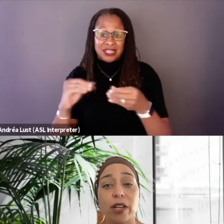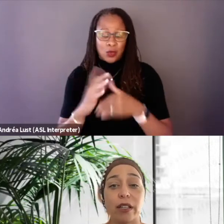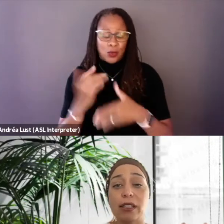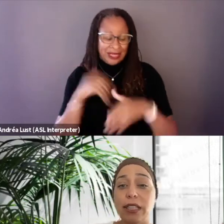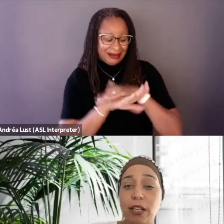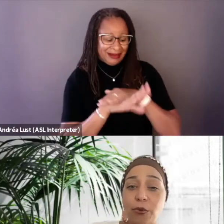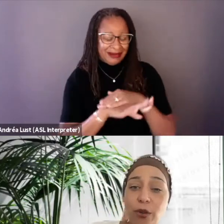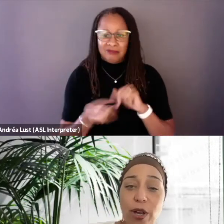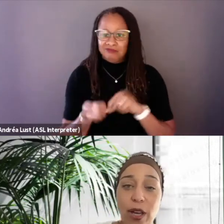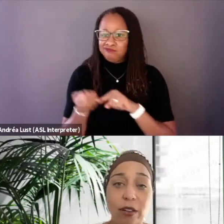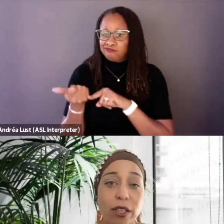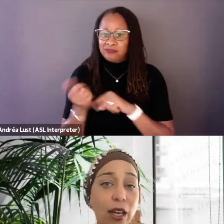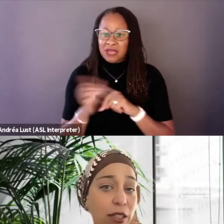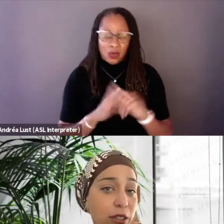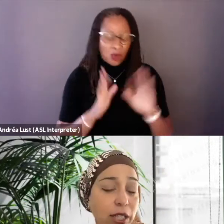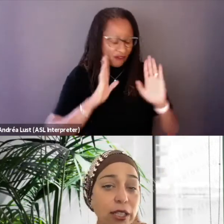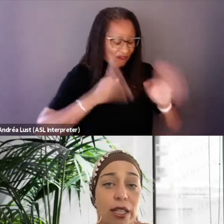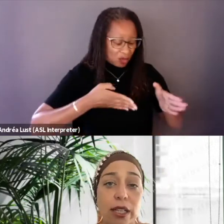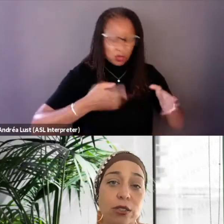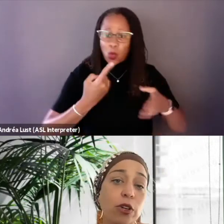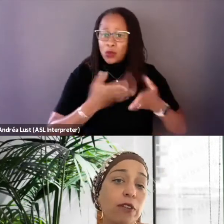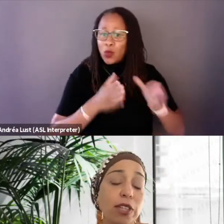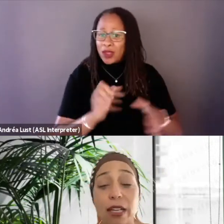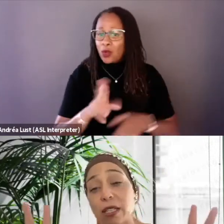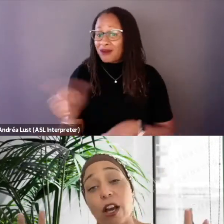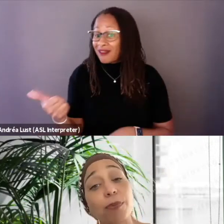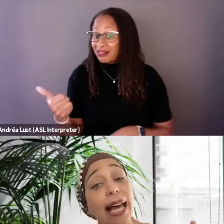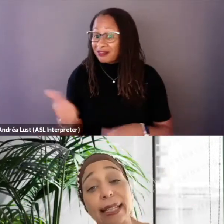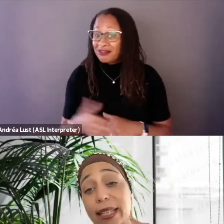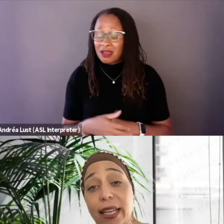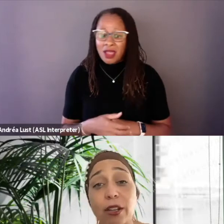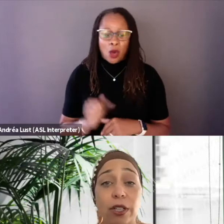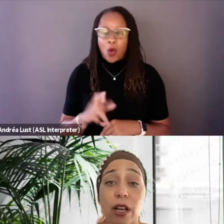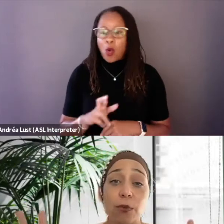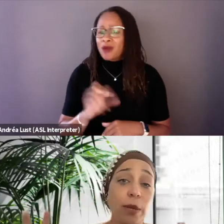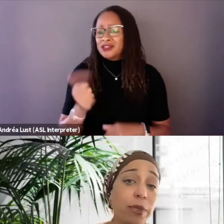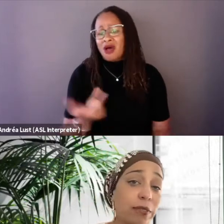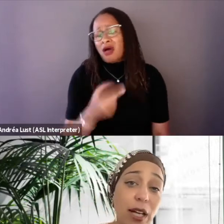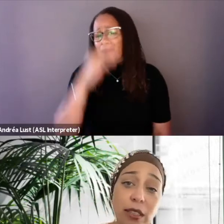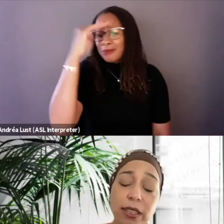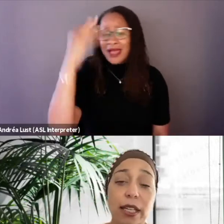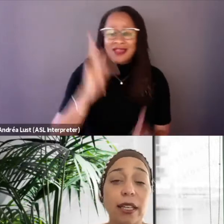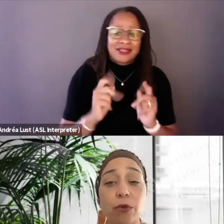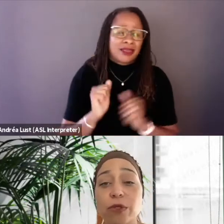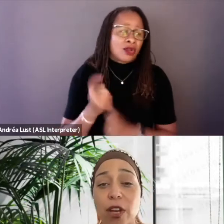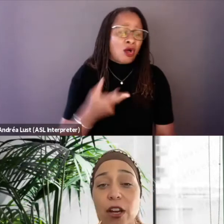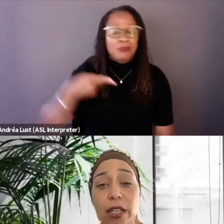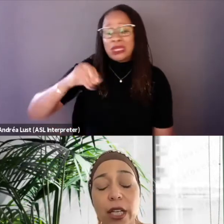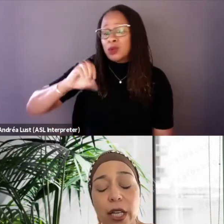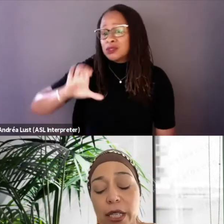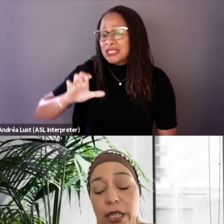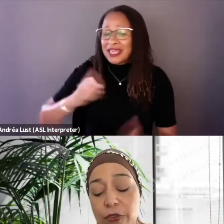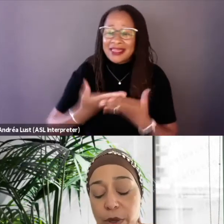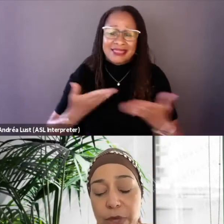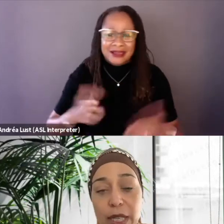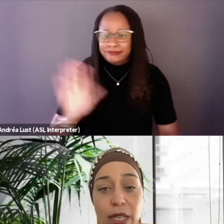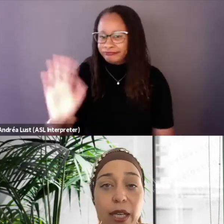kinda all leaning one way or the other and it's... Or even that it's an all black thing or an all people of color thing. He was very clear from the beginning